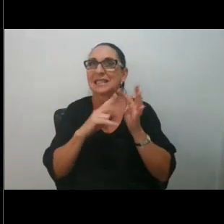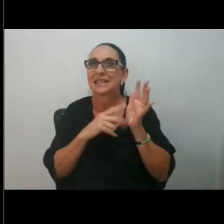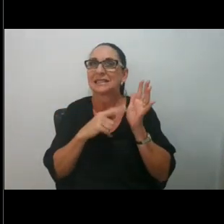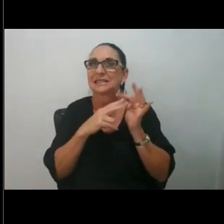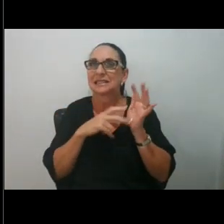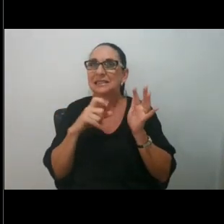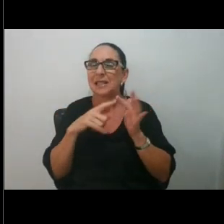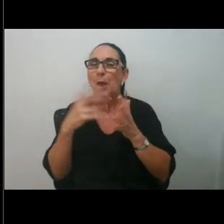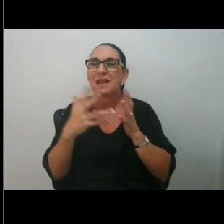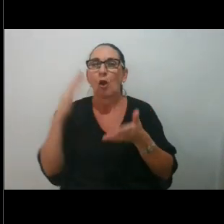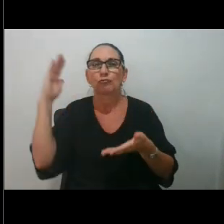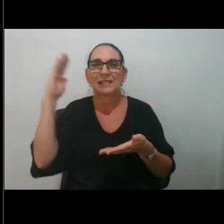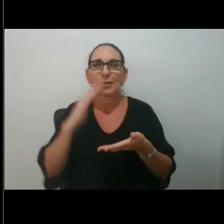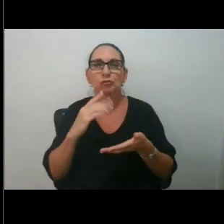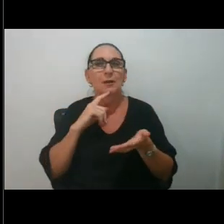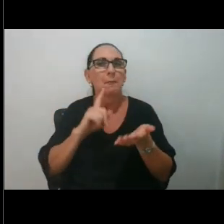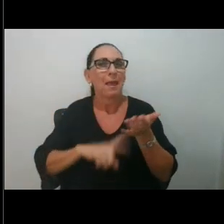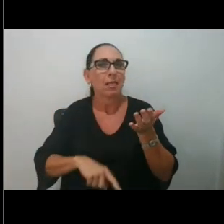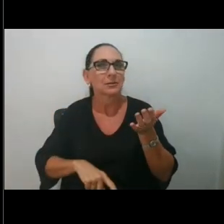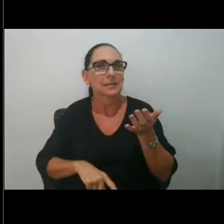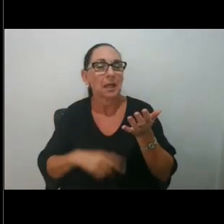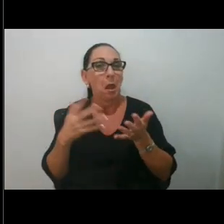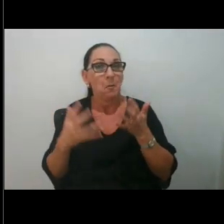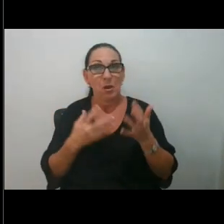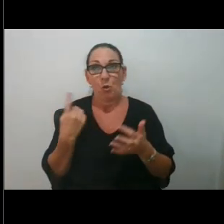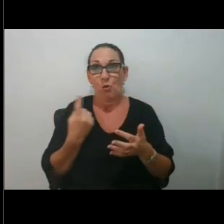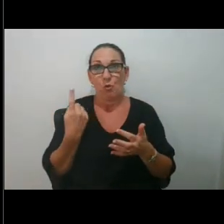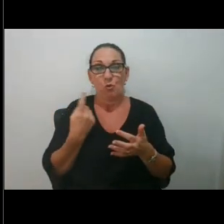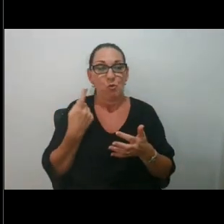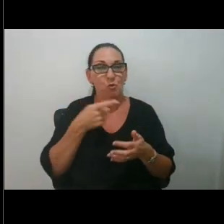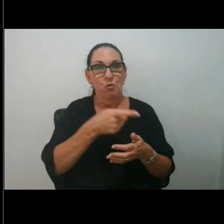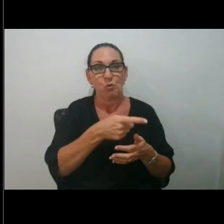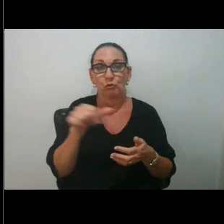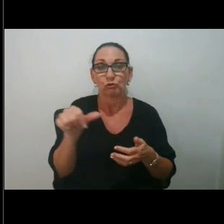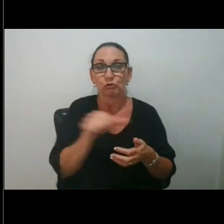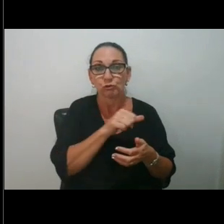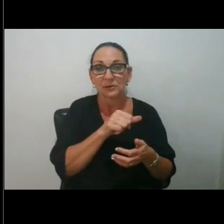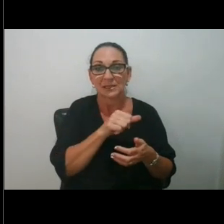mean that um people who would have gone to prison at sentence are staying in the community on um on